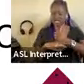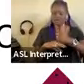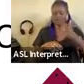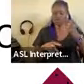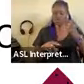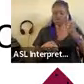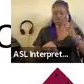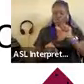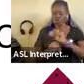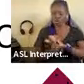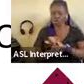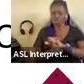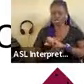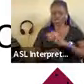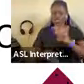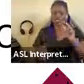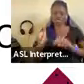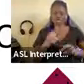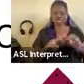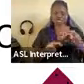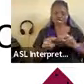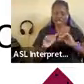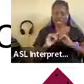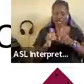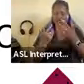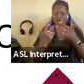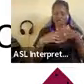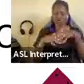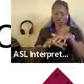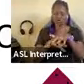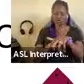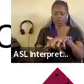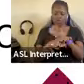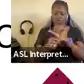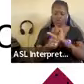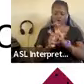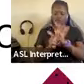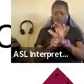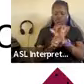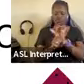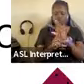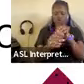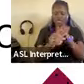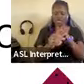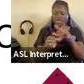We're going to be looking to integrate the best of our code work into all of our areas. We're going to look to break down the